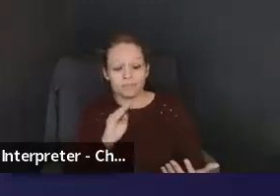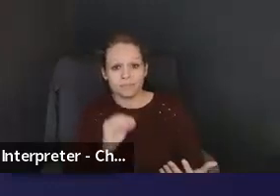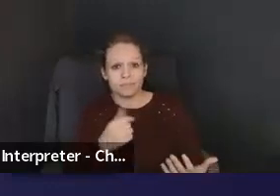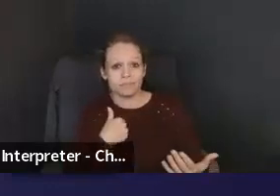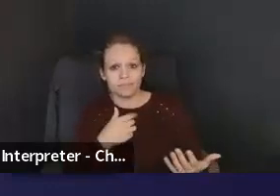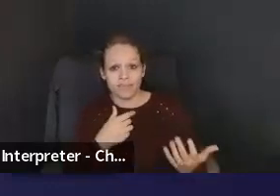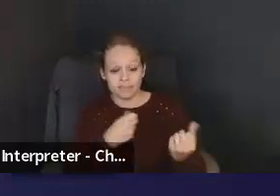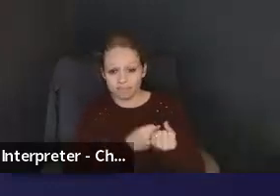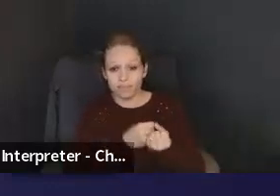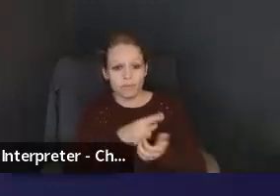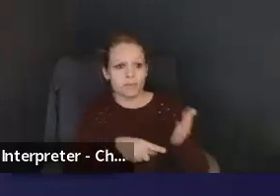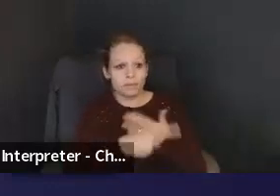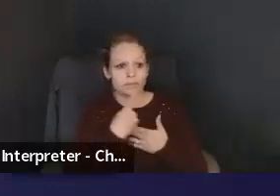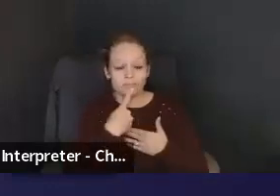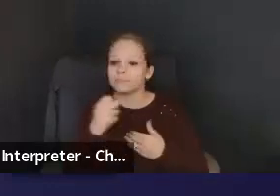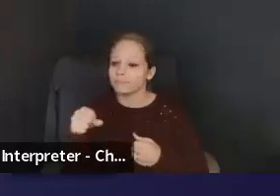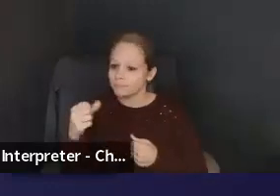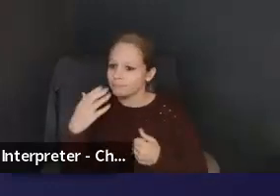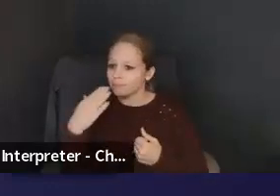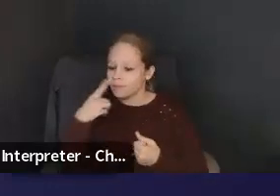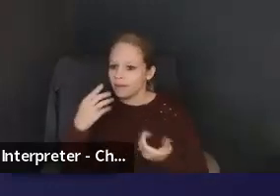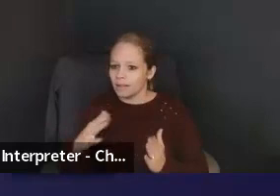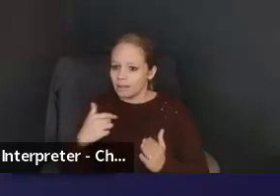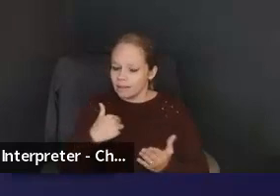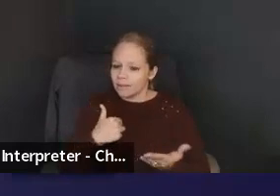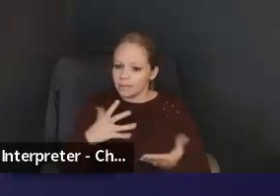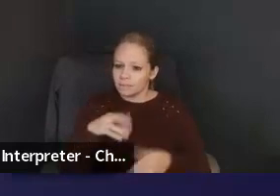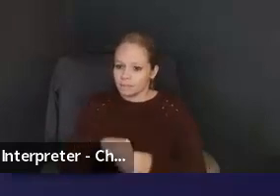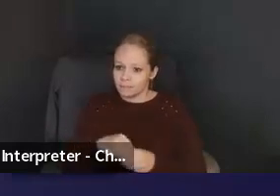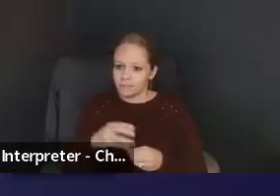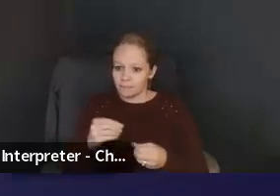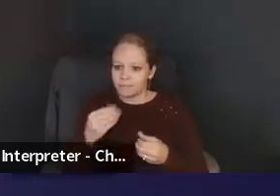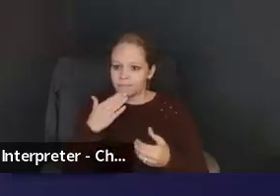Absolutely. Thanks for having me and thanks for joining us, everyone.